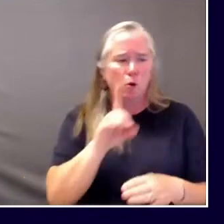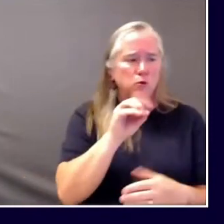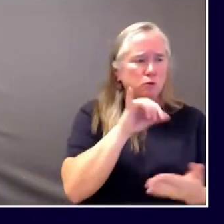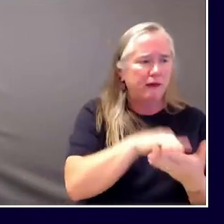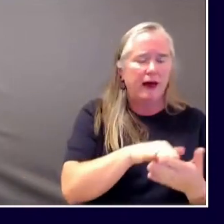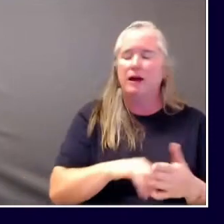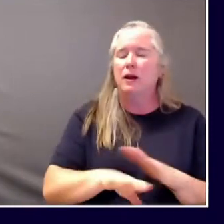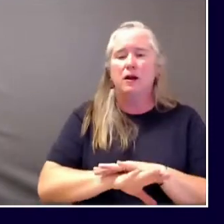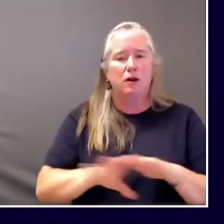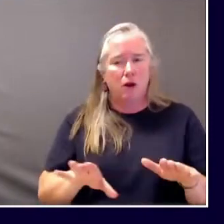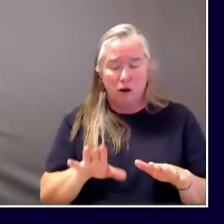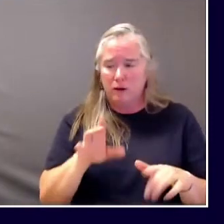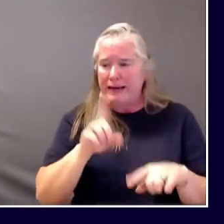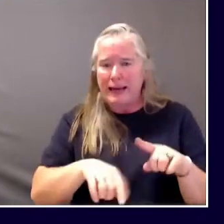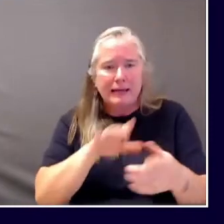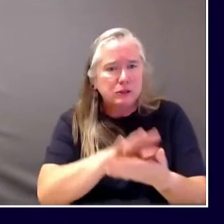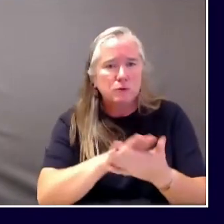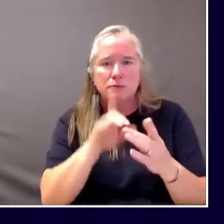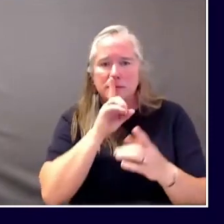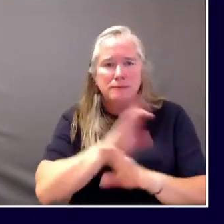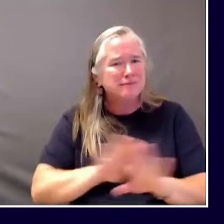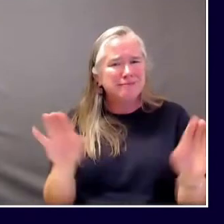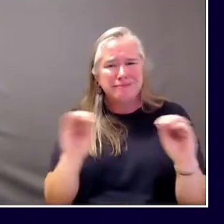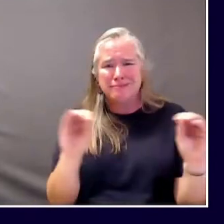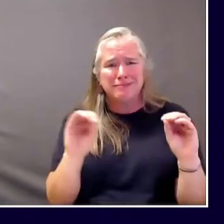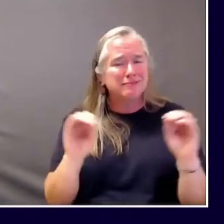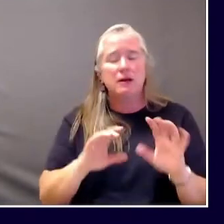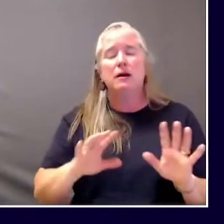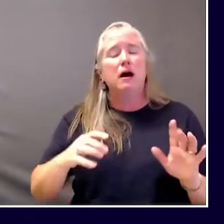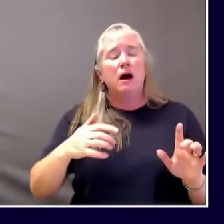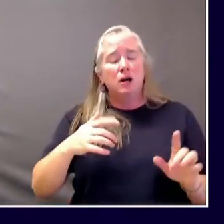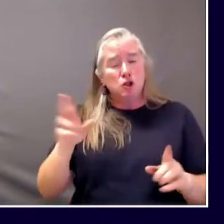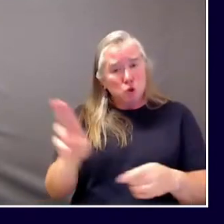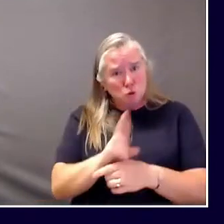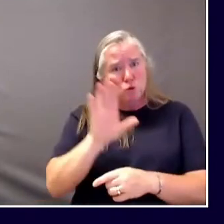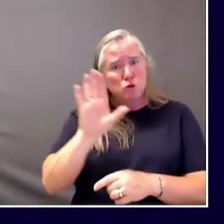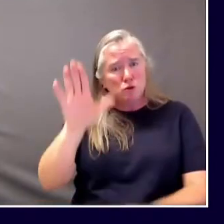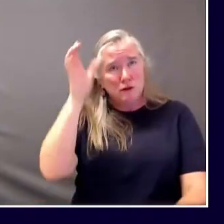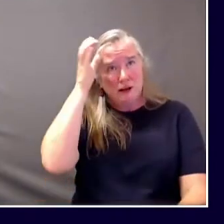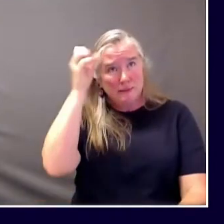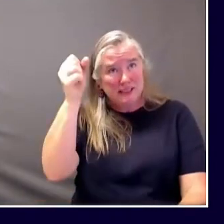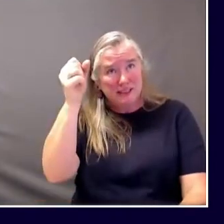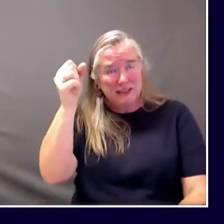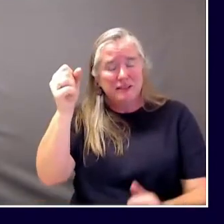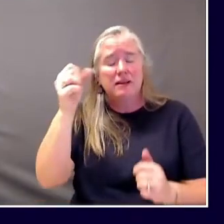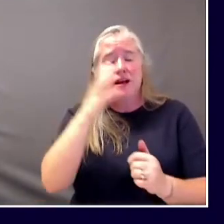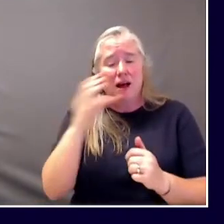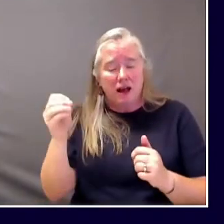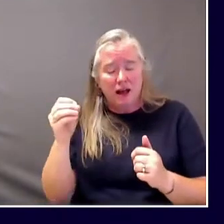or go to school it's about